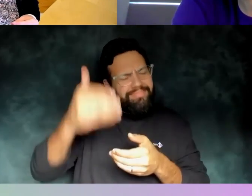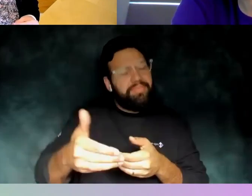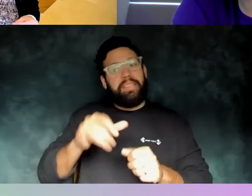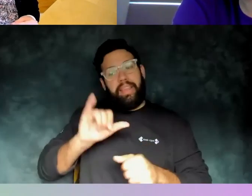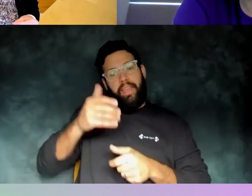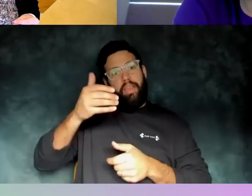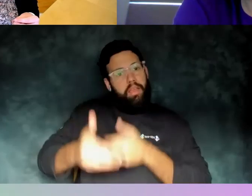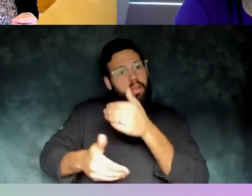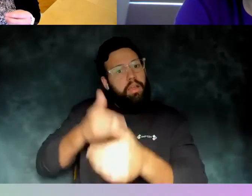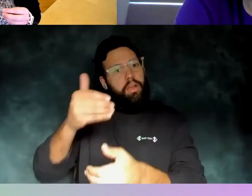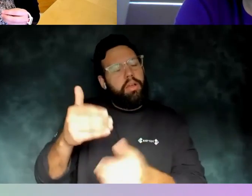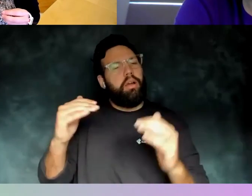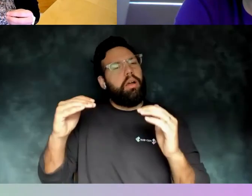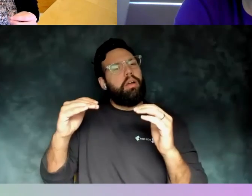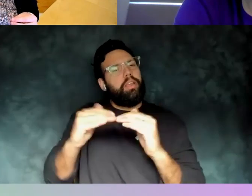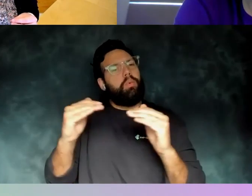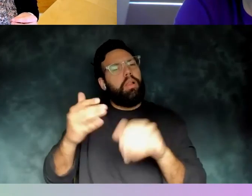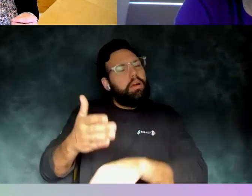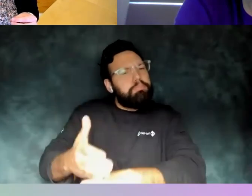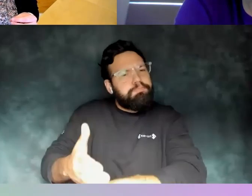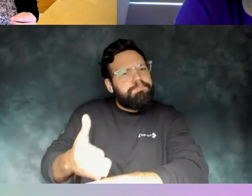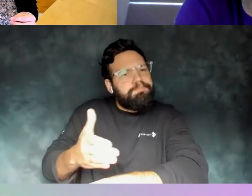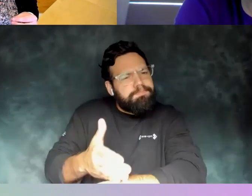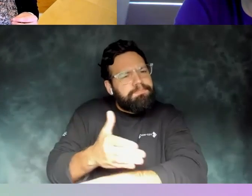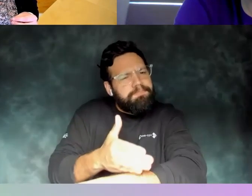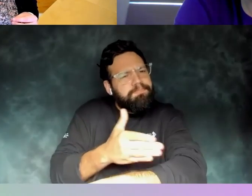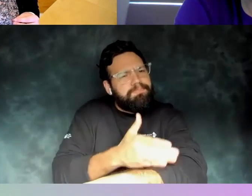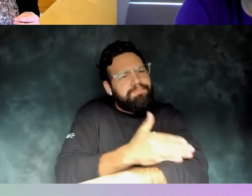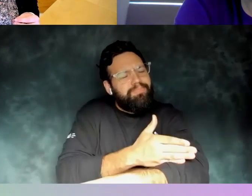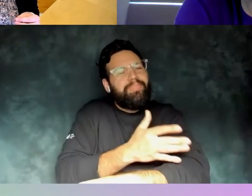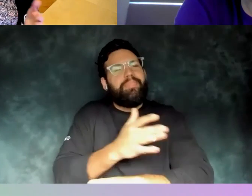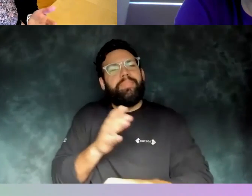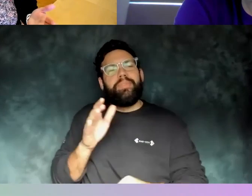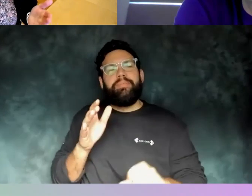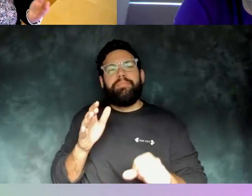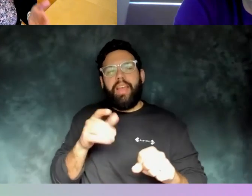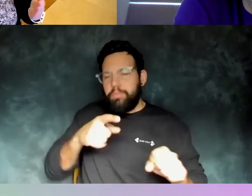with the design team or with the developers or even having the developers and the designers have that